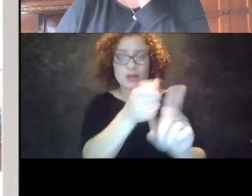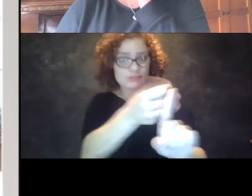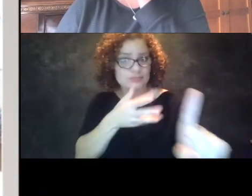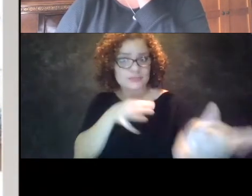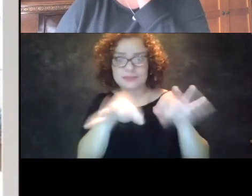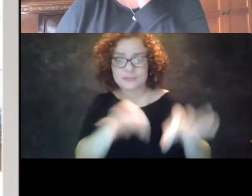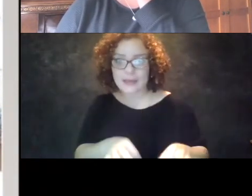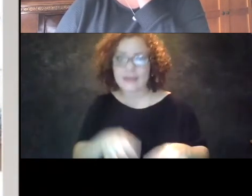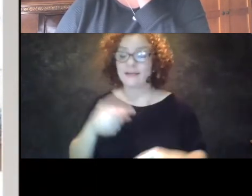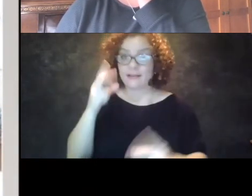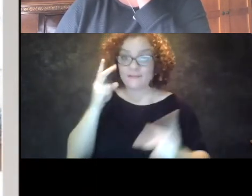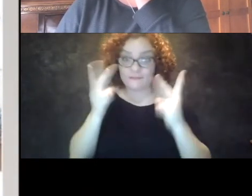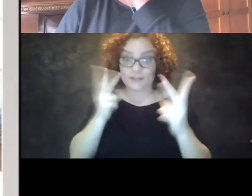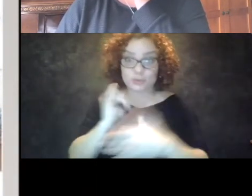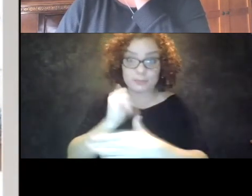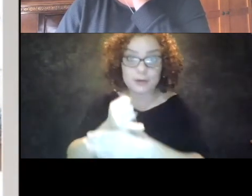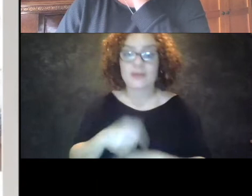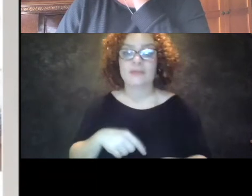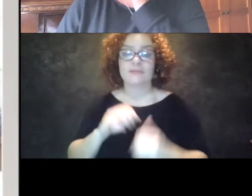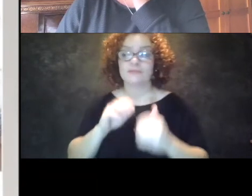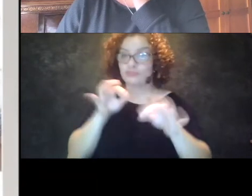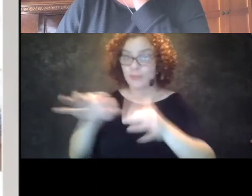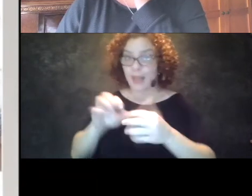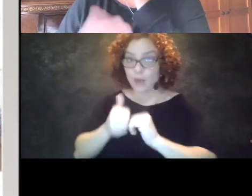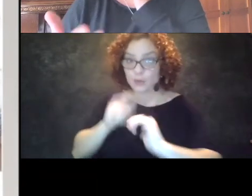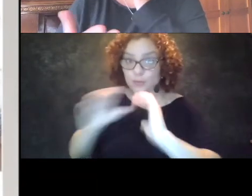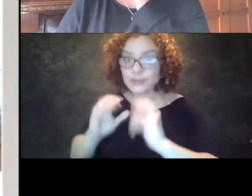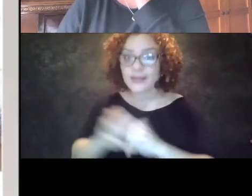how he communicates, but talks about what works for me how cool to like give him so